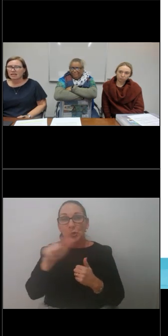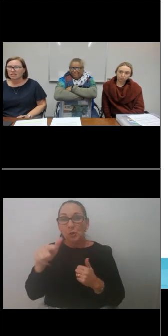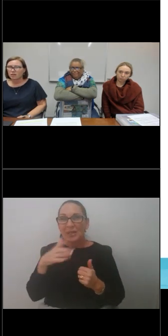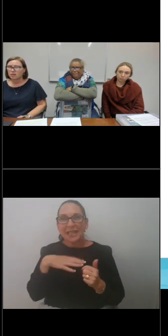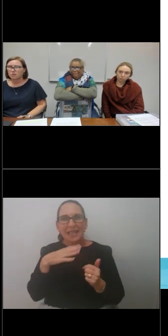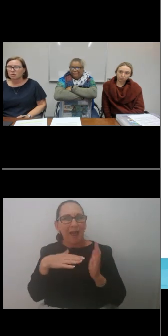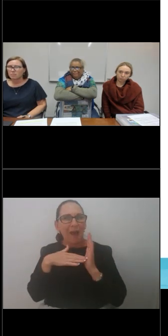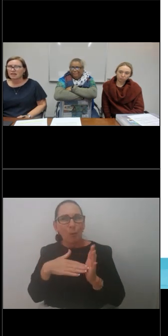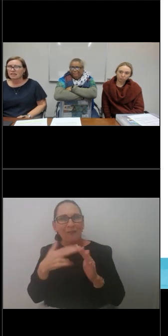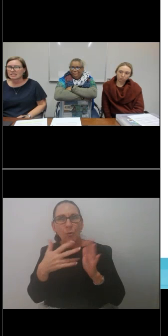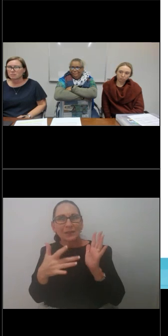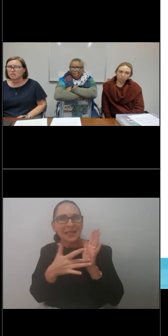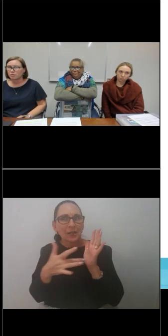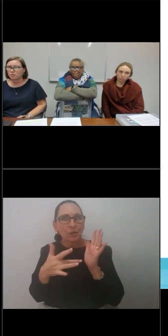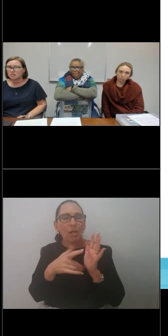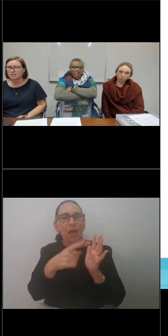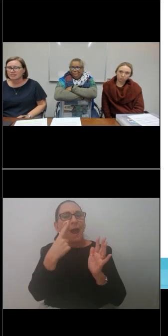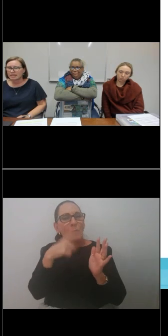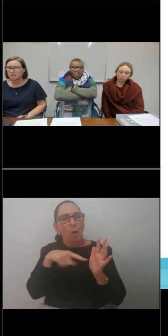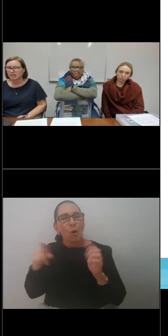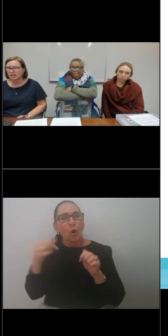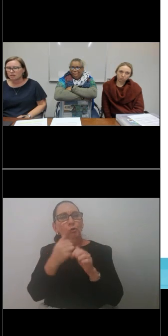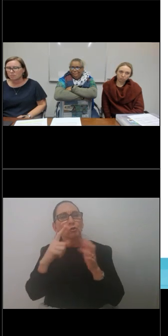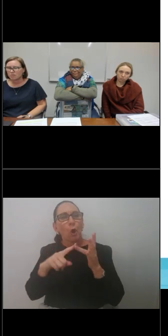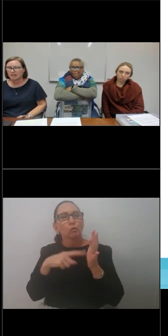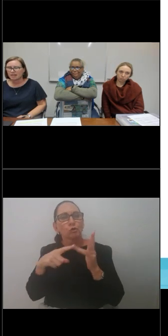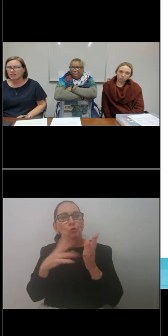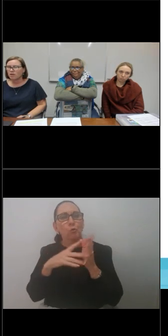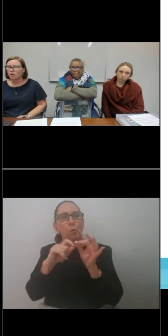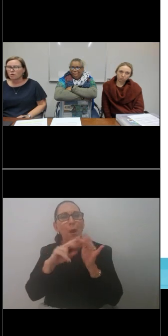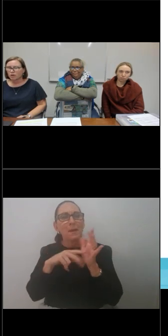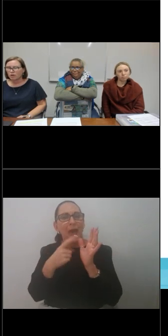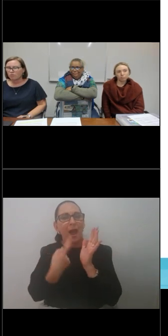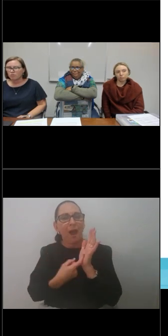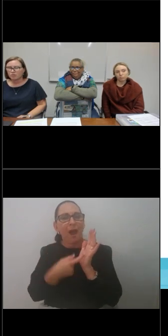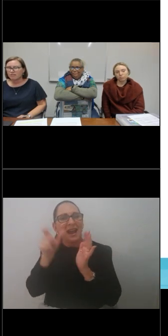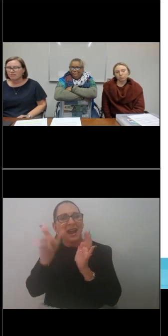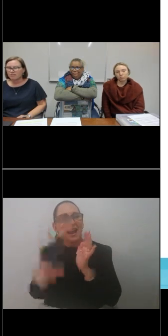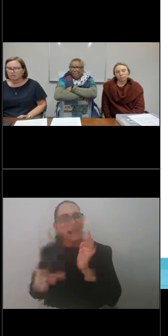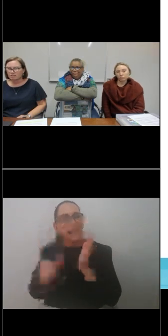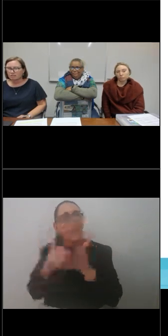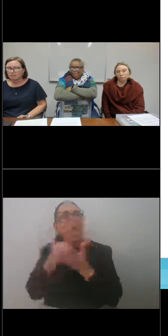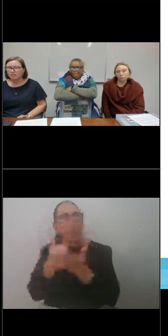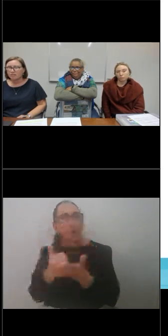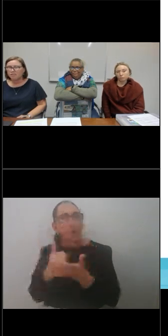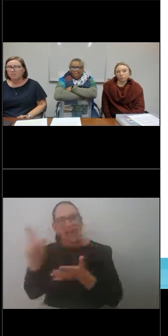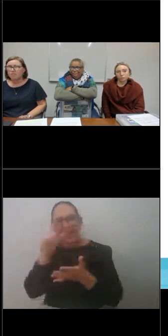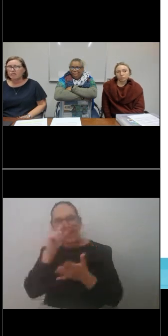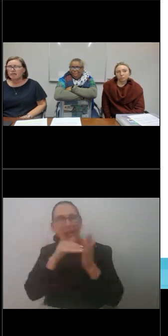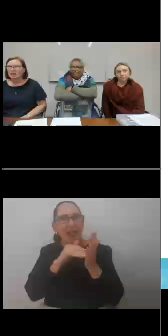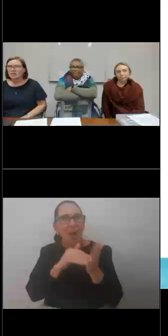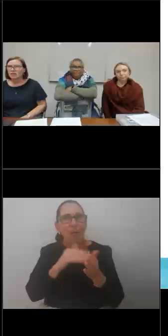the GoTo webinar customer support team they can help you with any audio or AV issues so